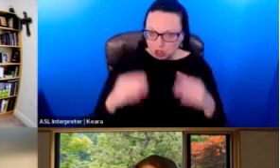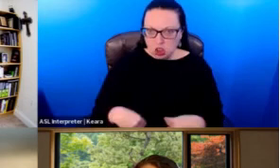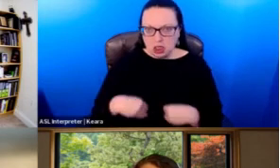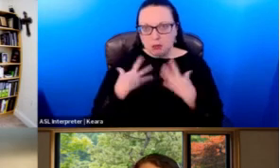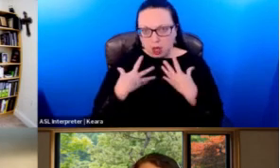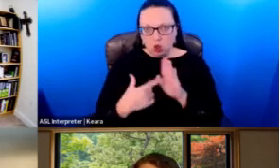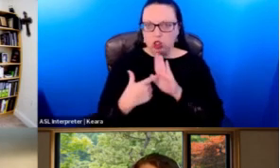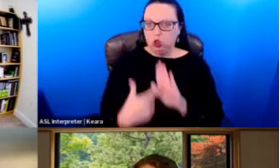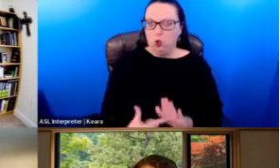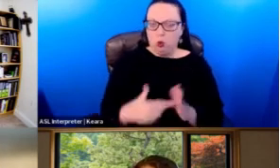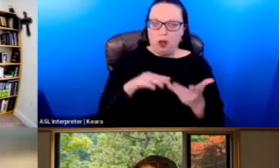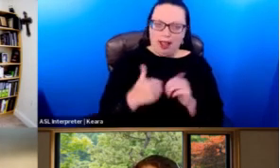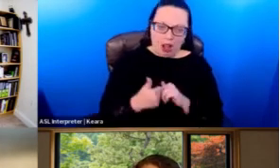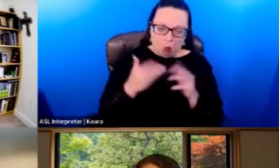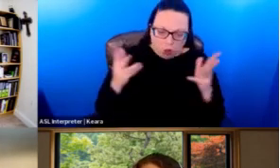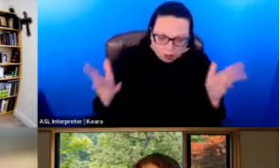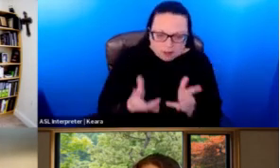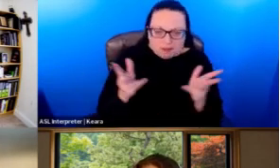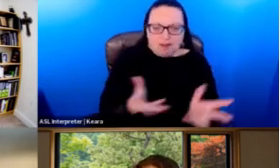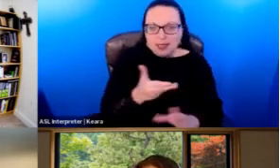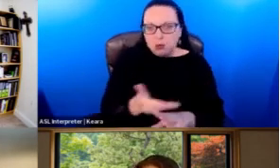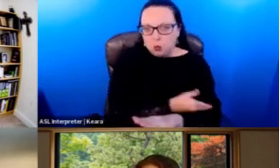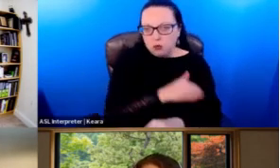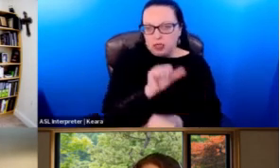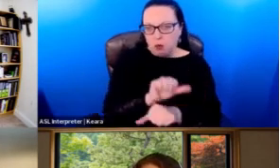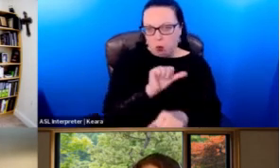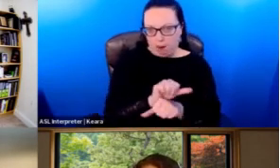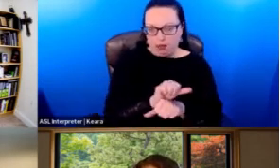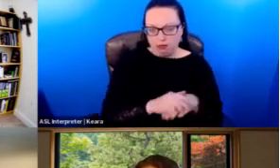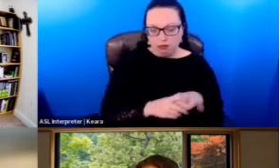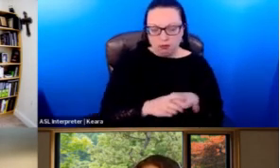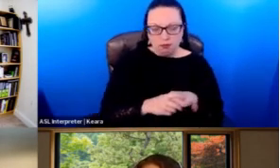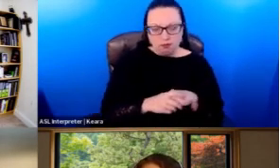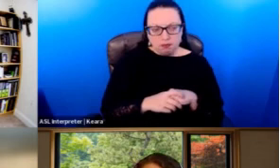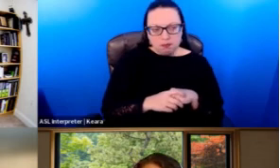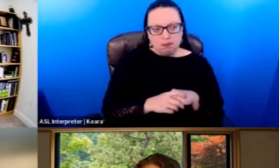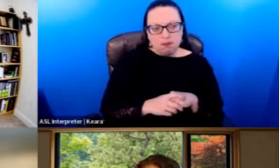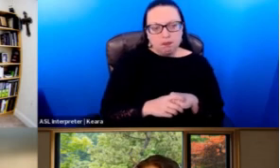publication briefs. Okay. And then just a moment when I go on to the resource part of the